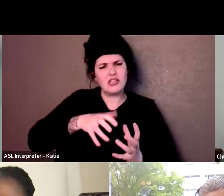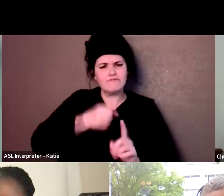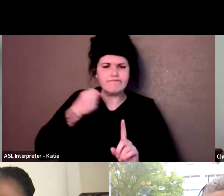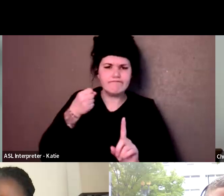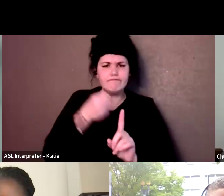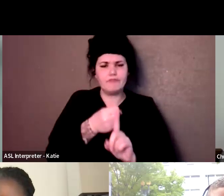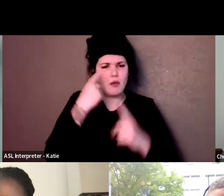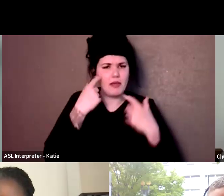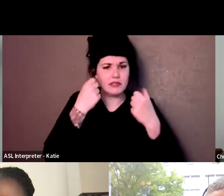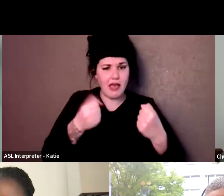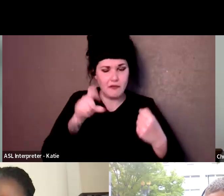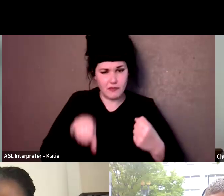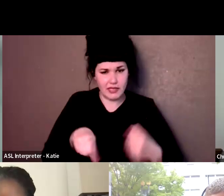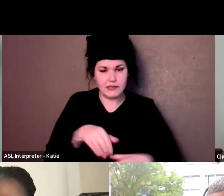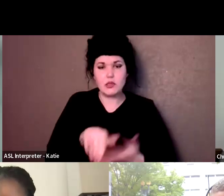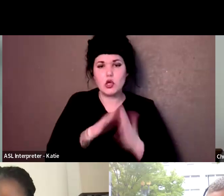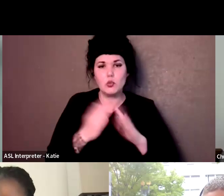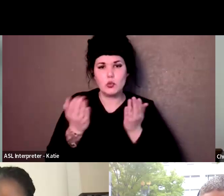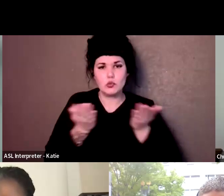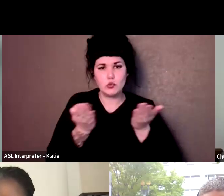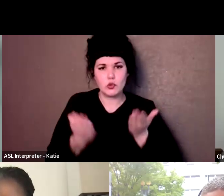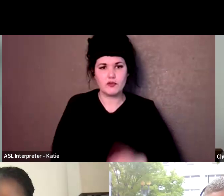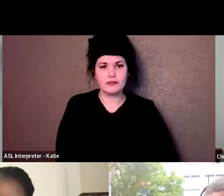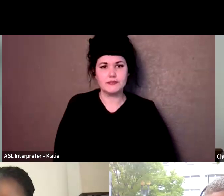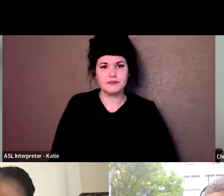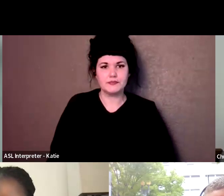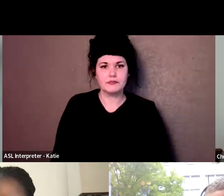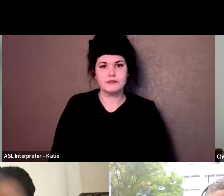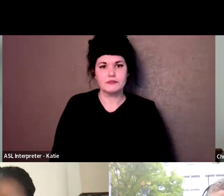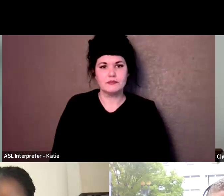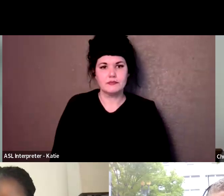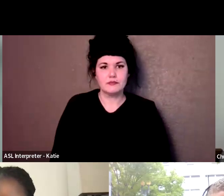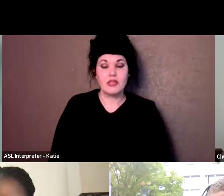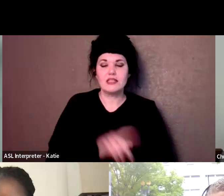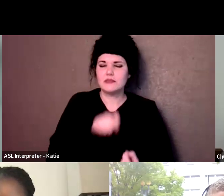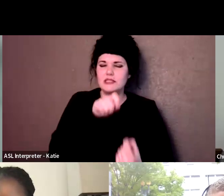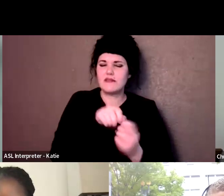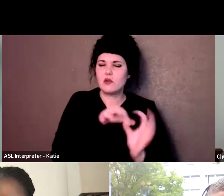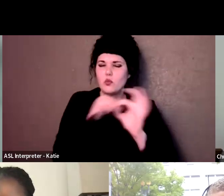communities that you serve, especially those in the disability community. So, Aisha, I'll go to you